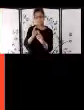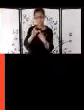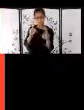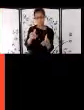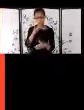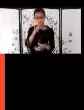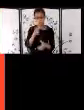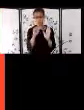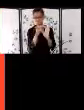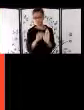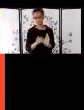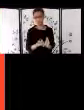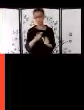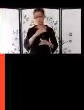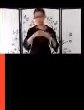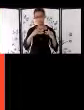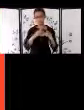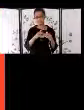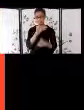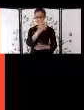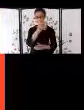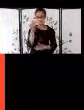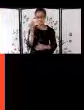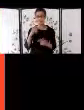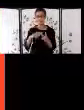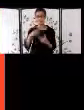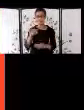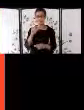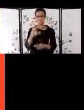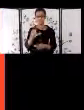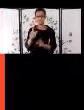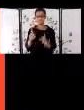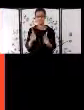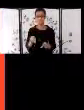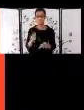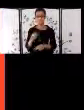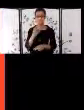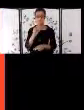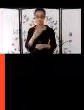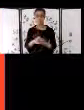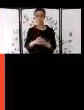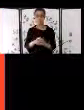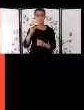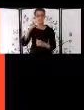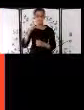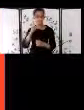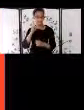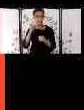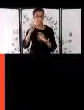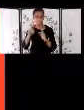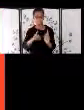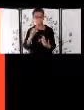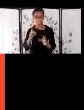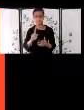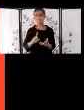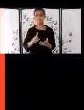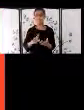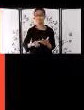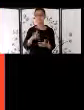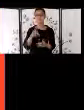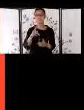of color, Deaf persons, persons with disabilities, persons living with mental illness, and 2SLGBTQIAP+